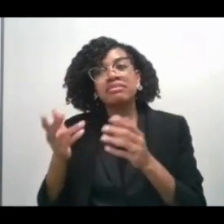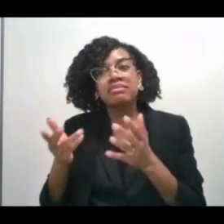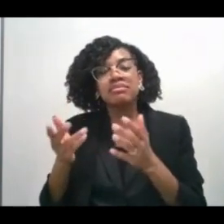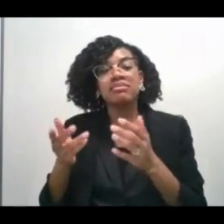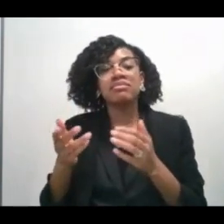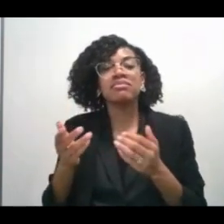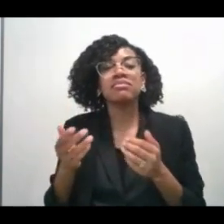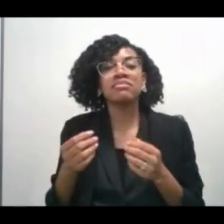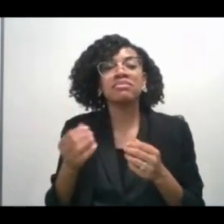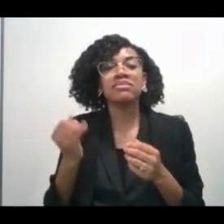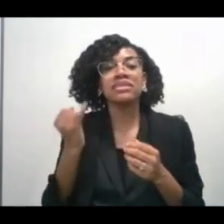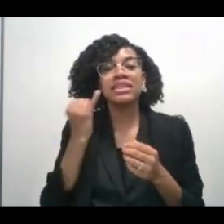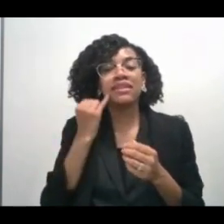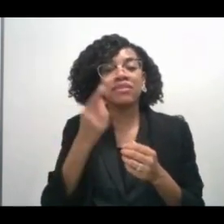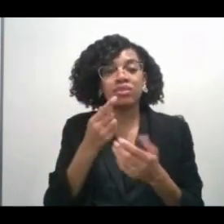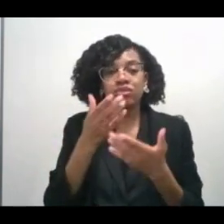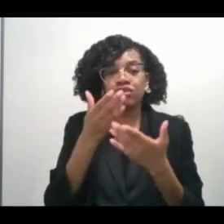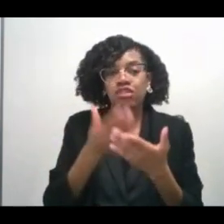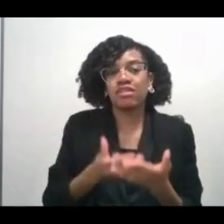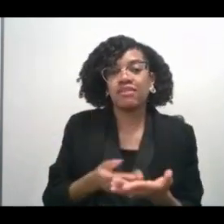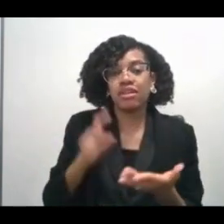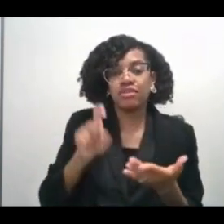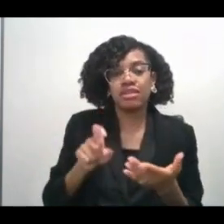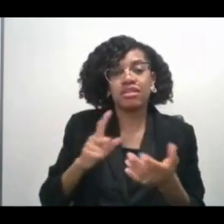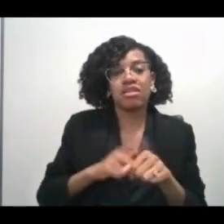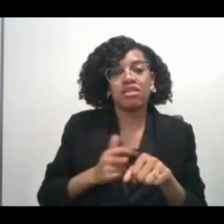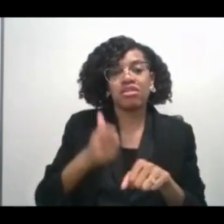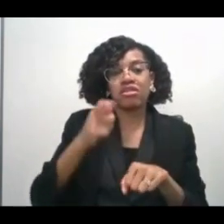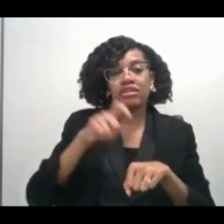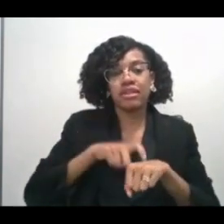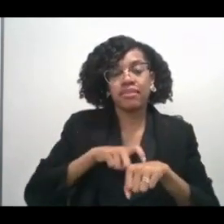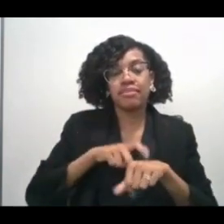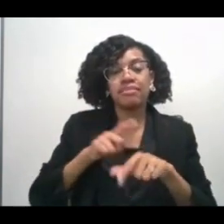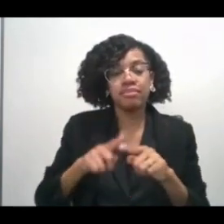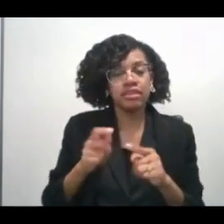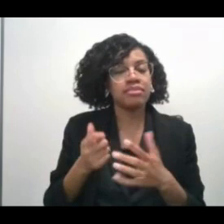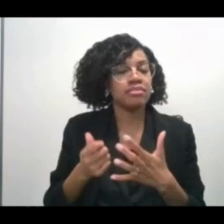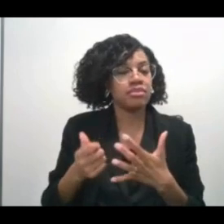longer timeline. But priority will definitely be given to